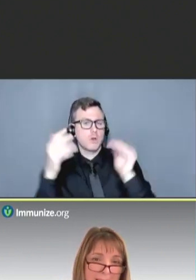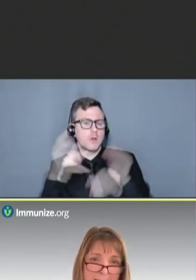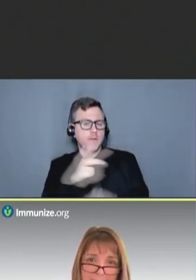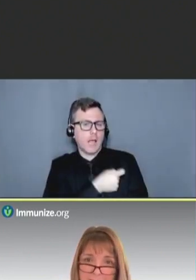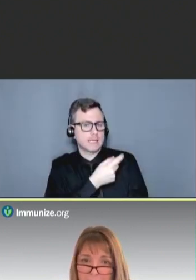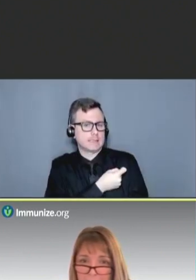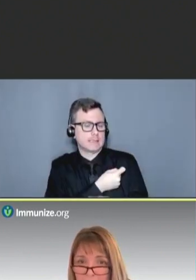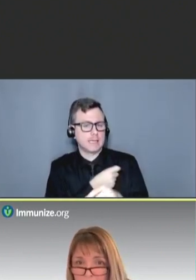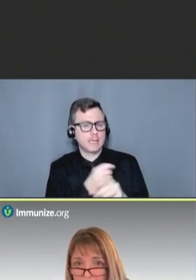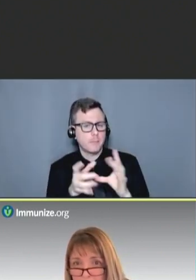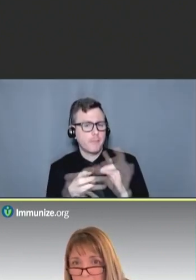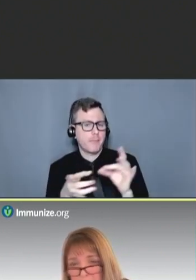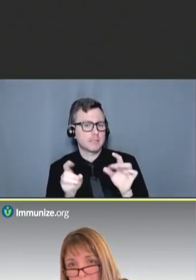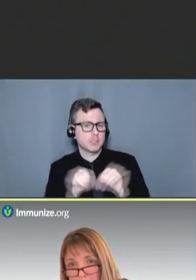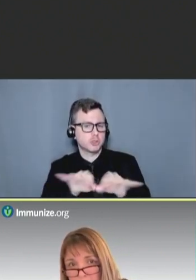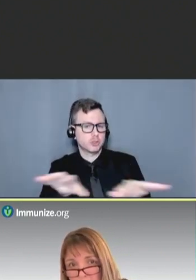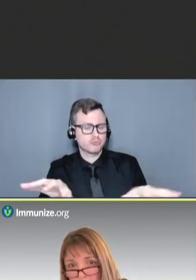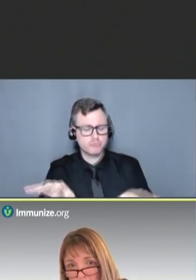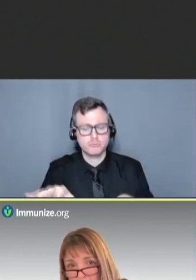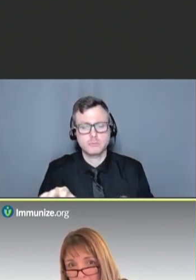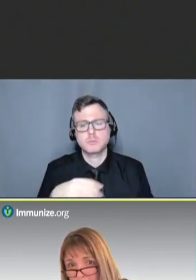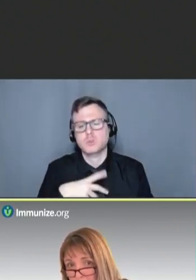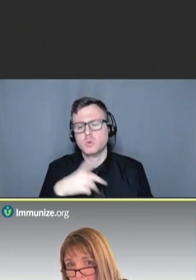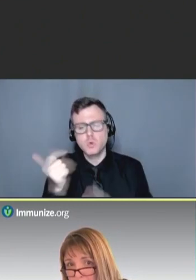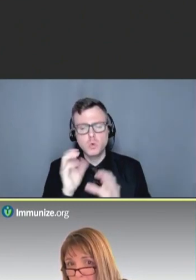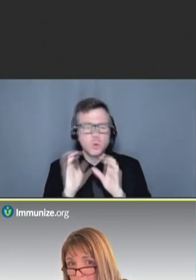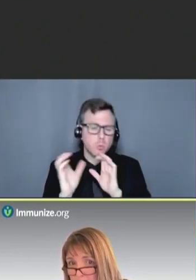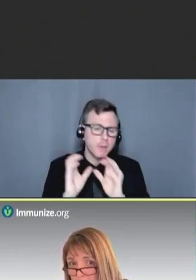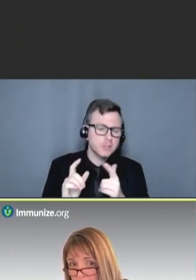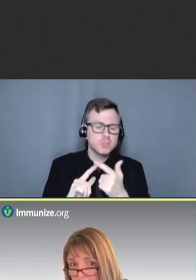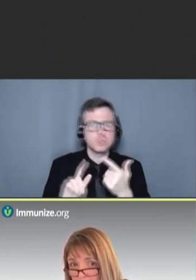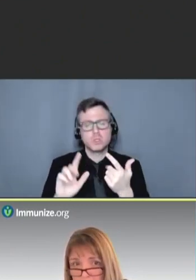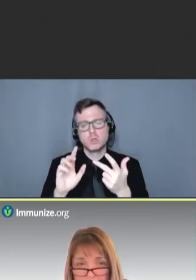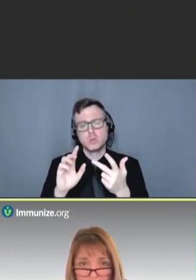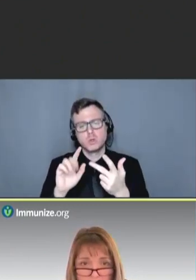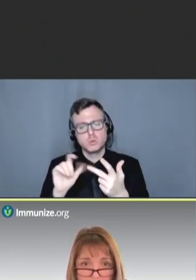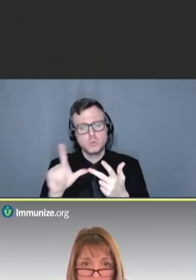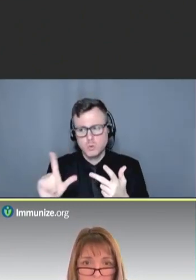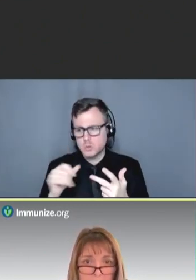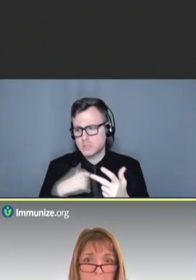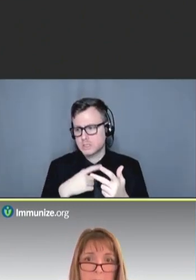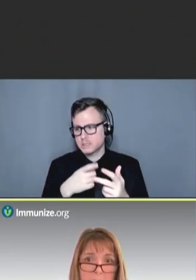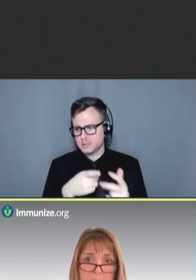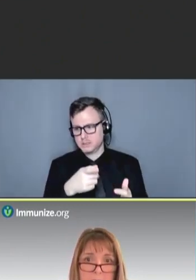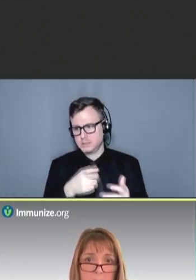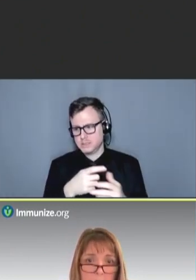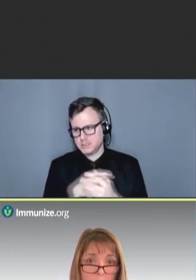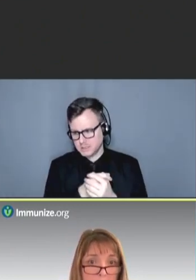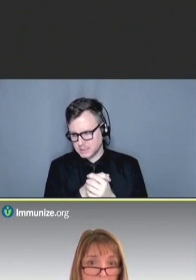And then other communications tools have also been developed; a very recent one is one pager